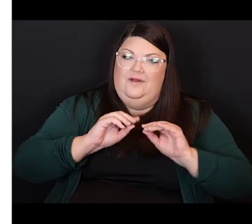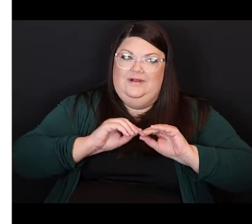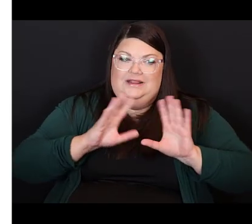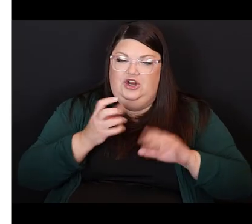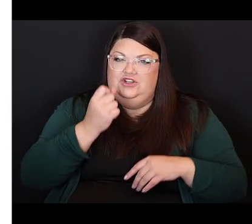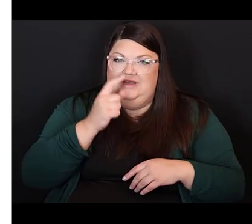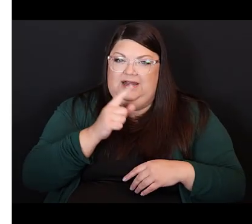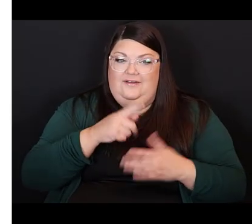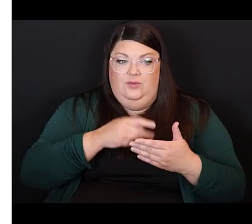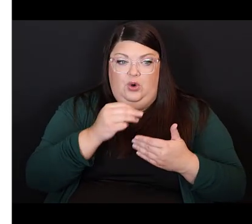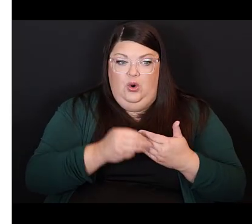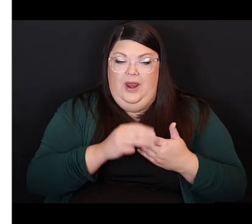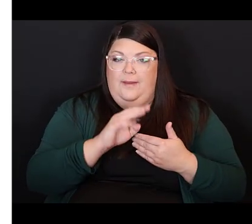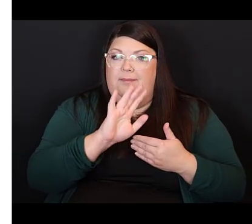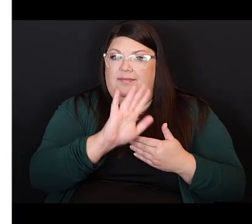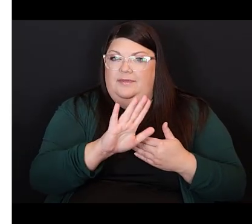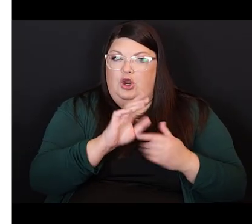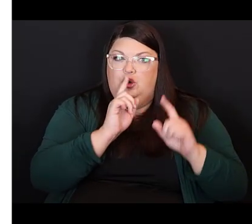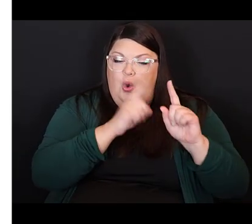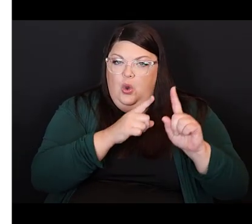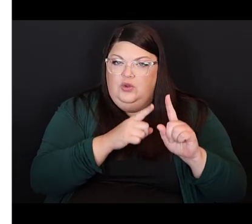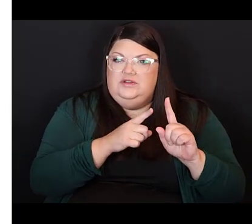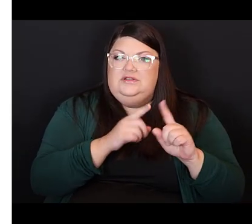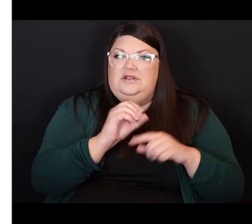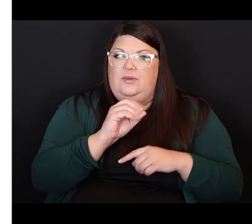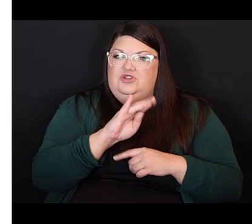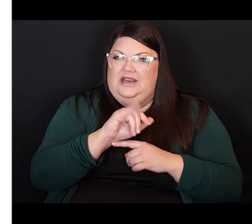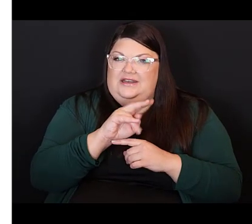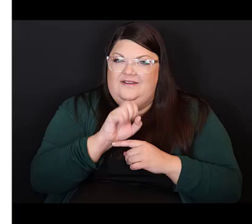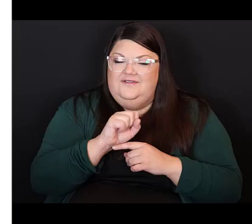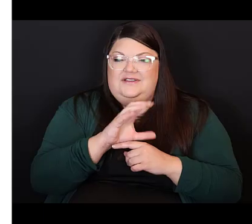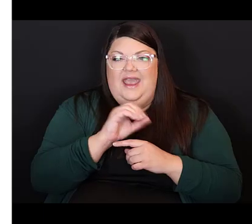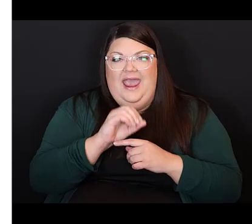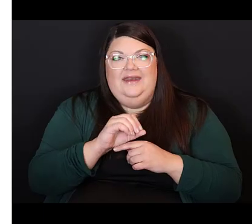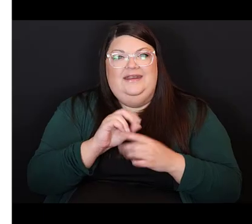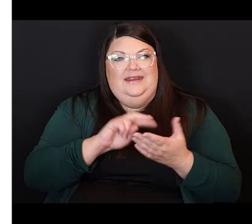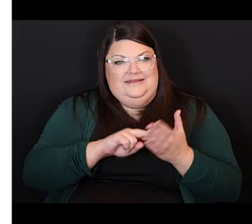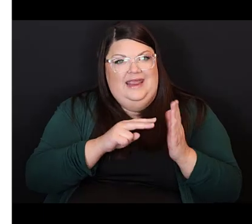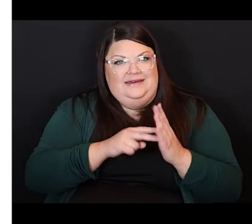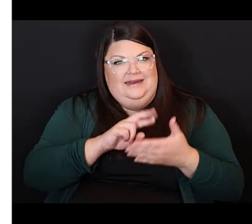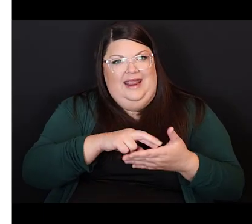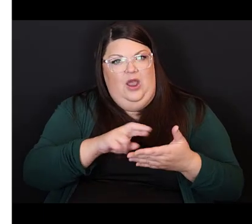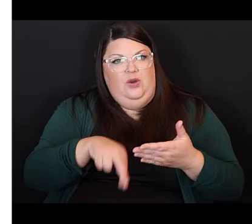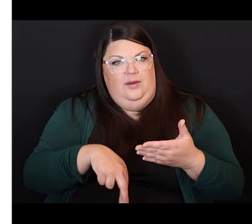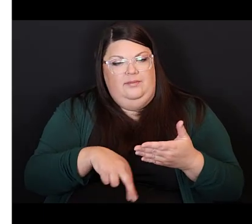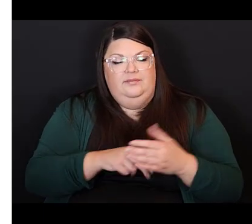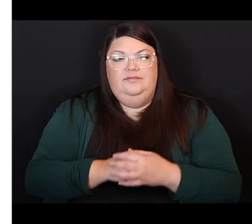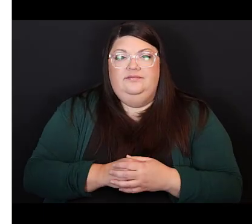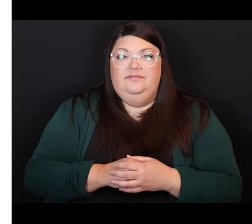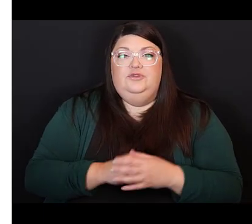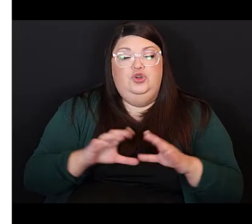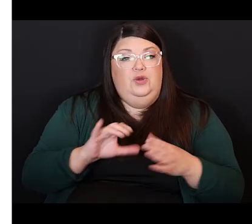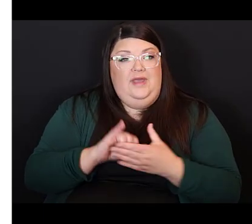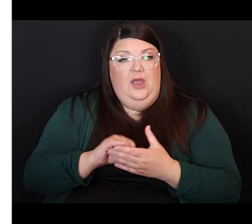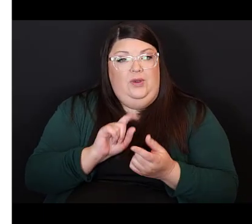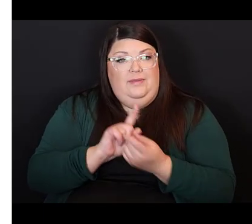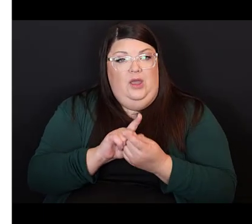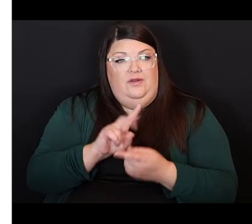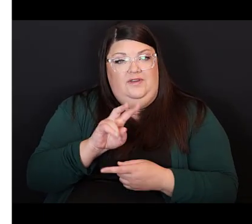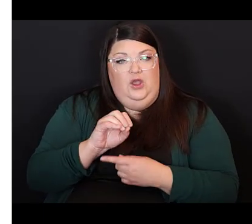of the program’s goals, objectives, and intended outcomes. To do so, we have met with the VOA team